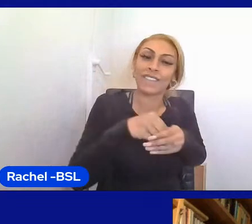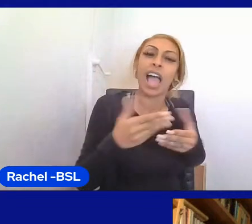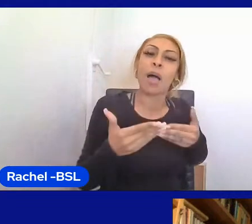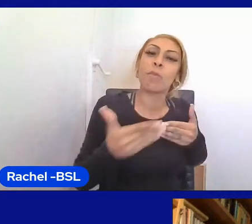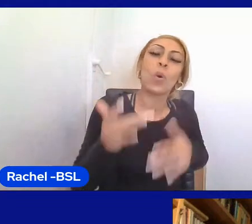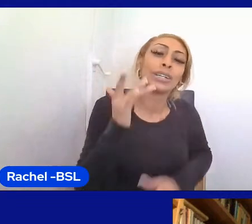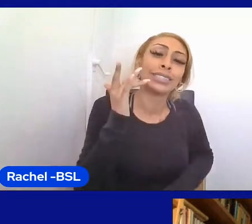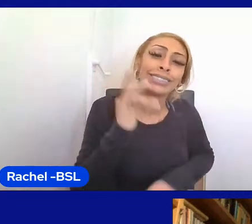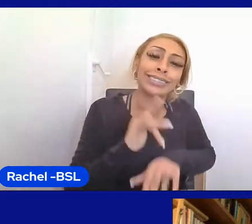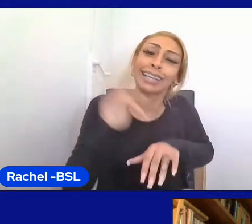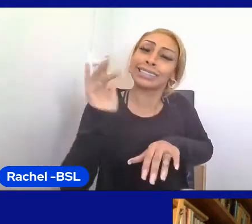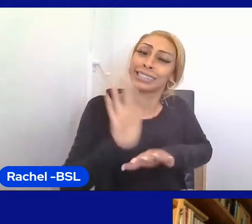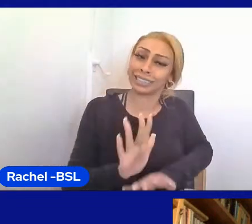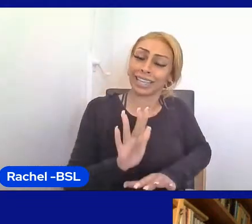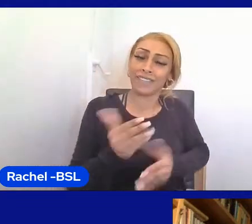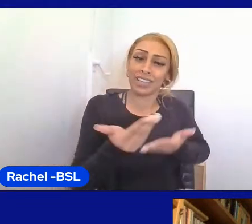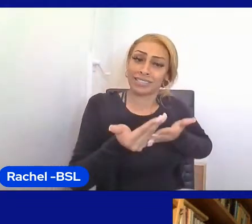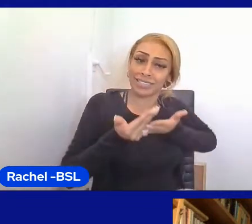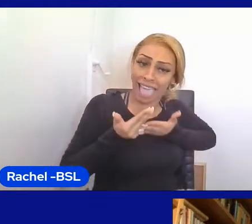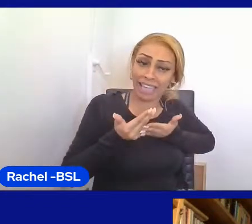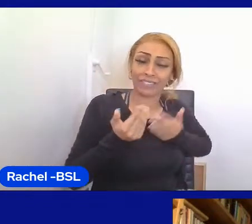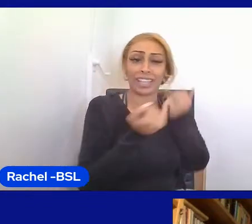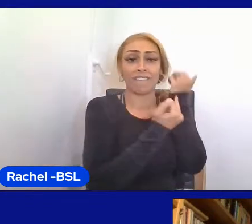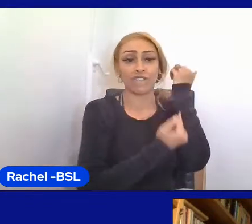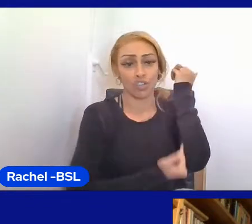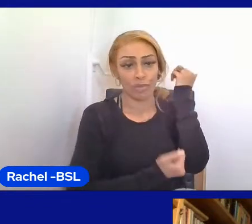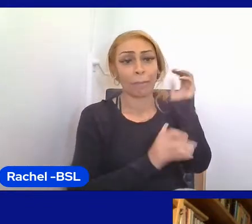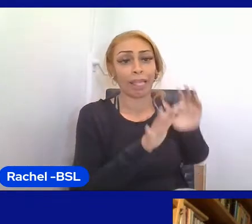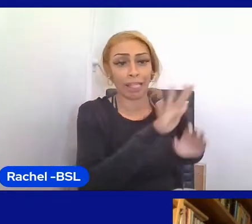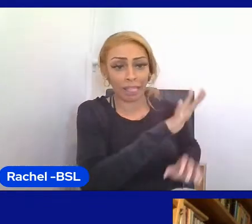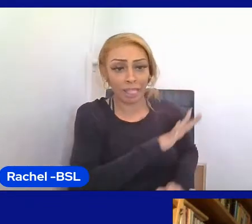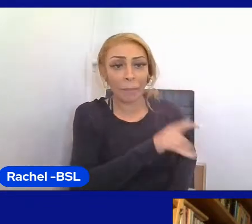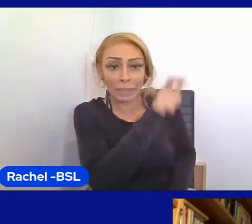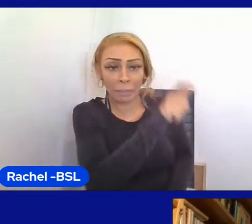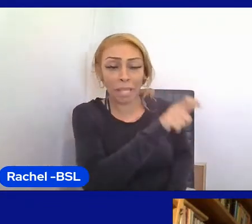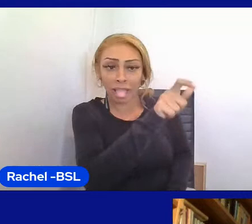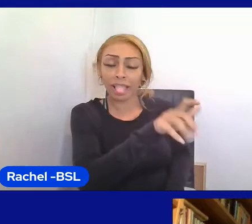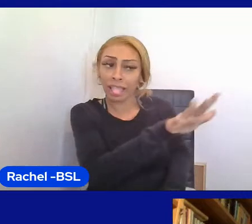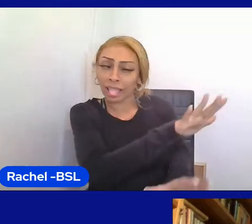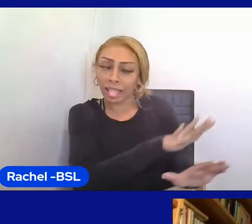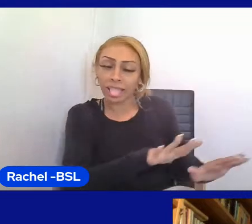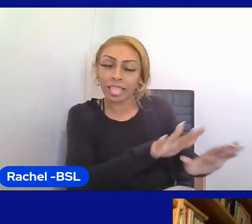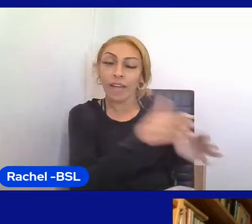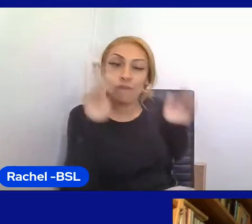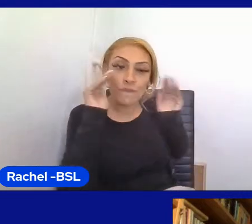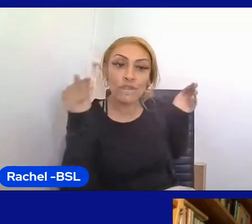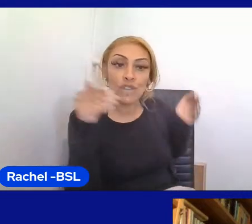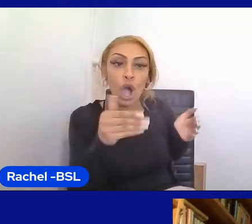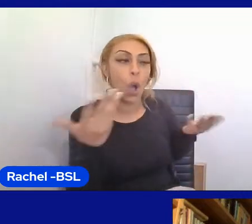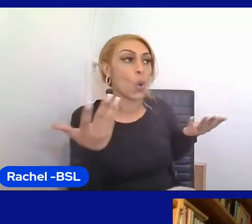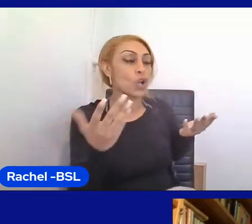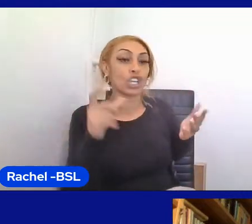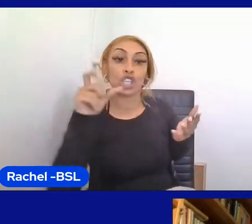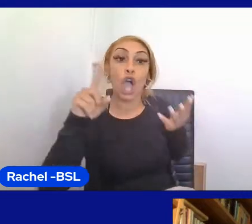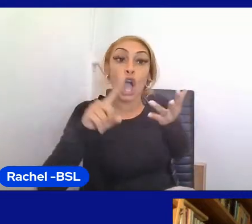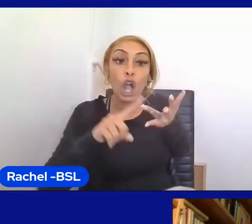and particularly focusing around codesign. That very much represents conversations